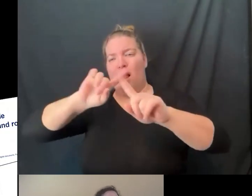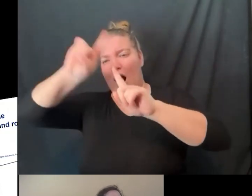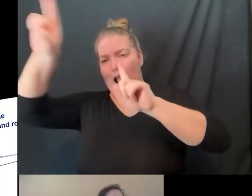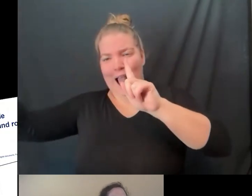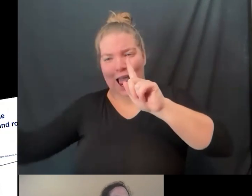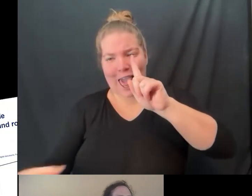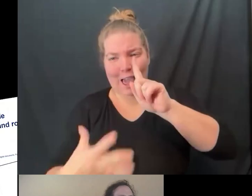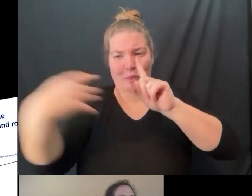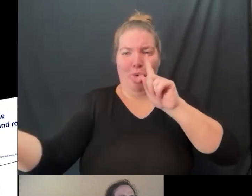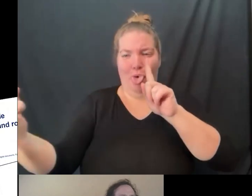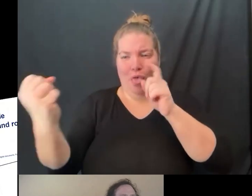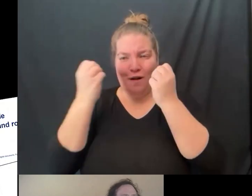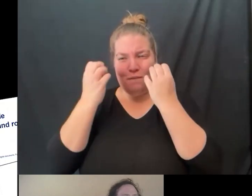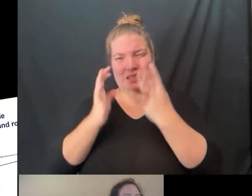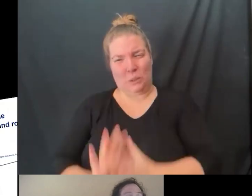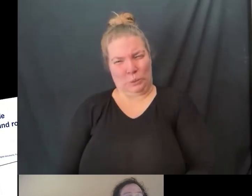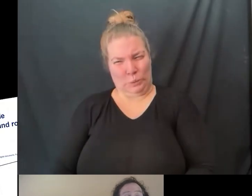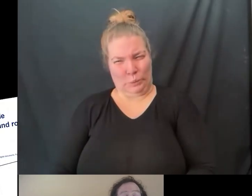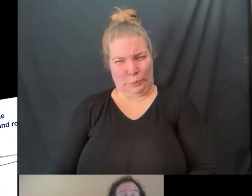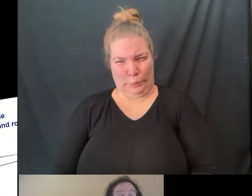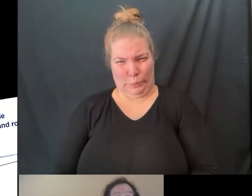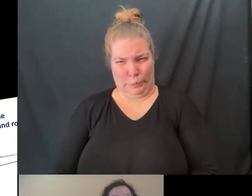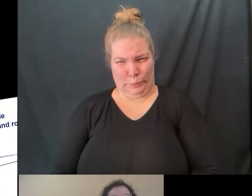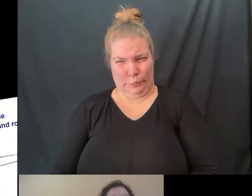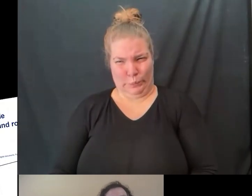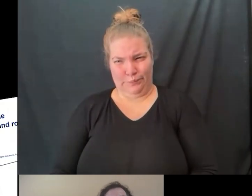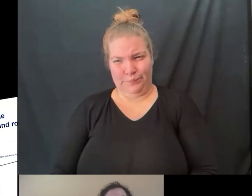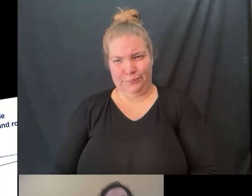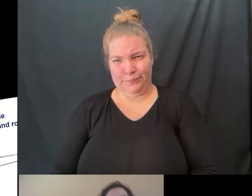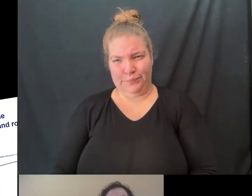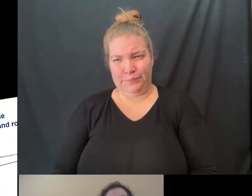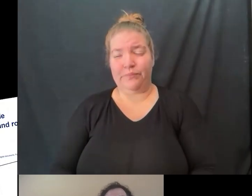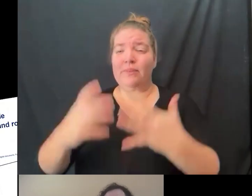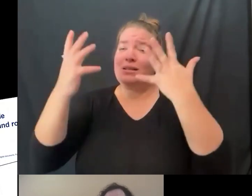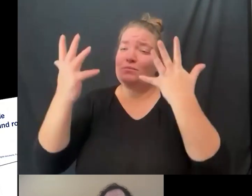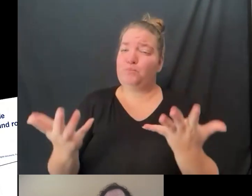So the best practice is we inform people really, really